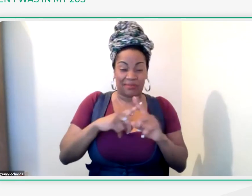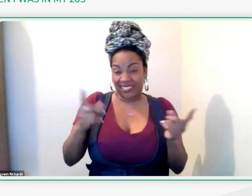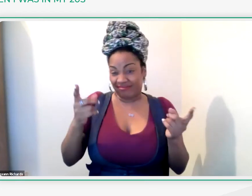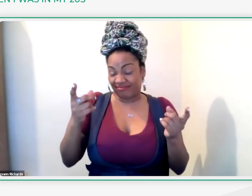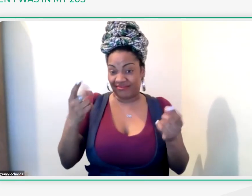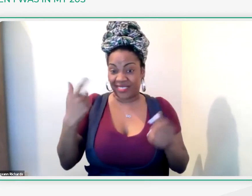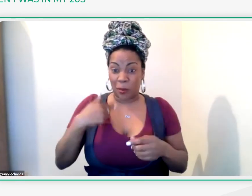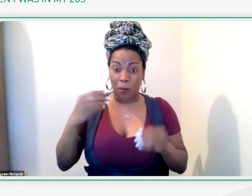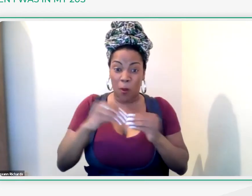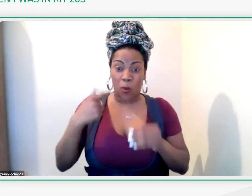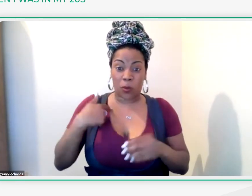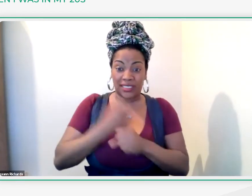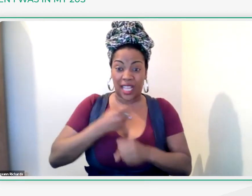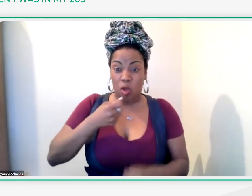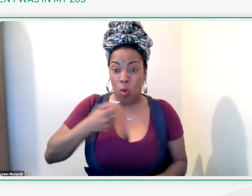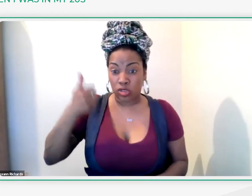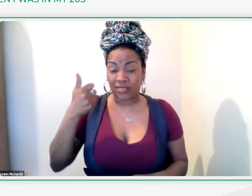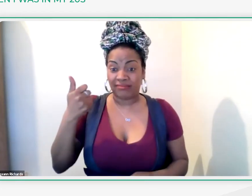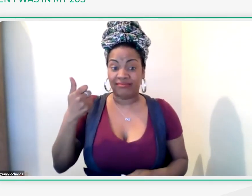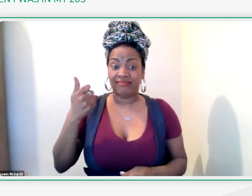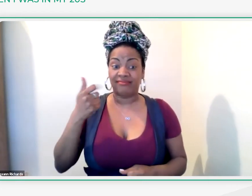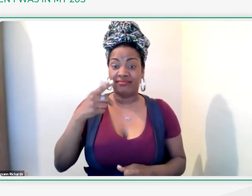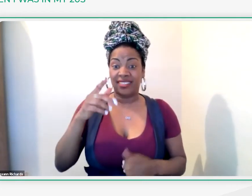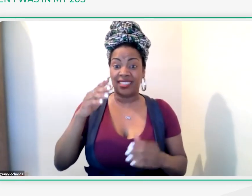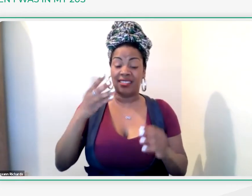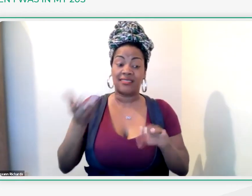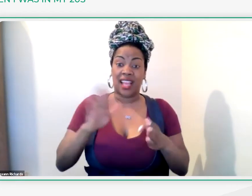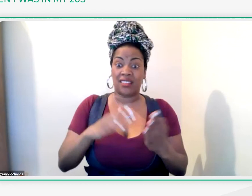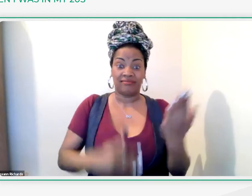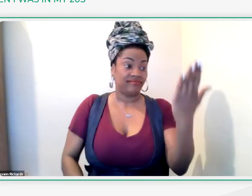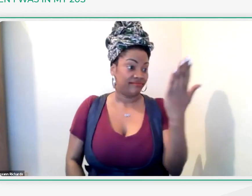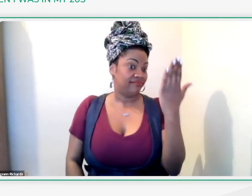I don't like to, you know, talk about mortality or anything, but in all honesty we're all